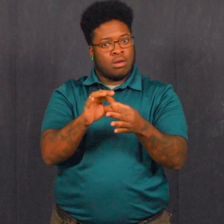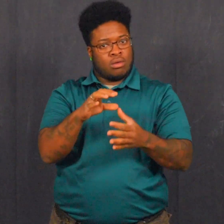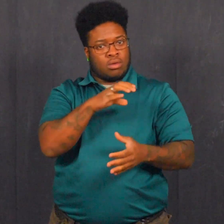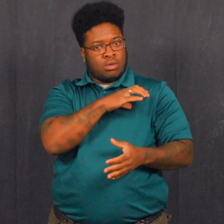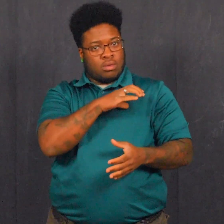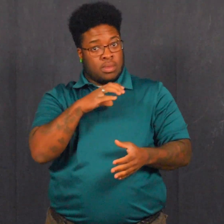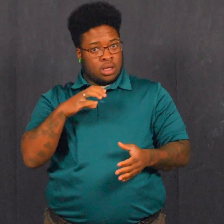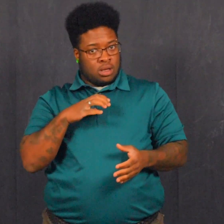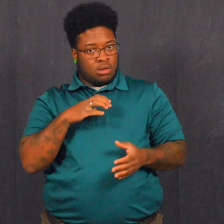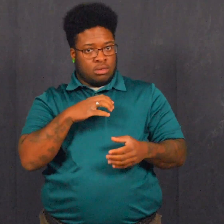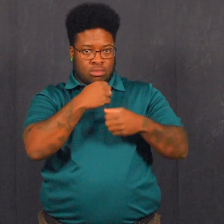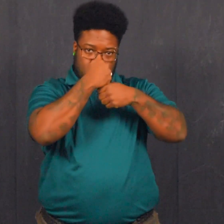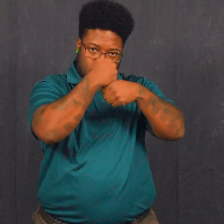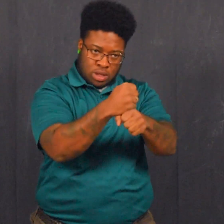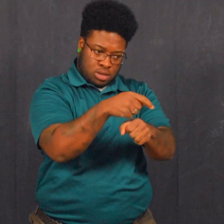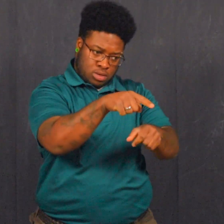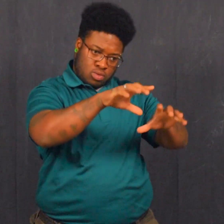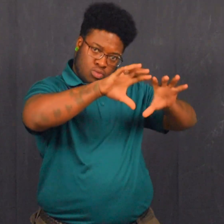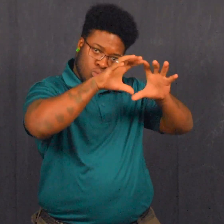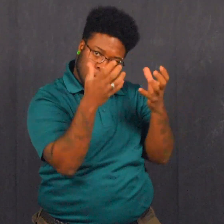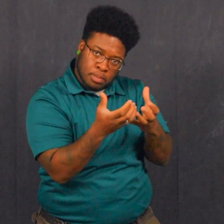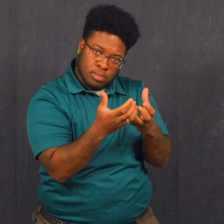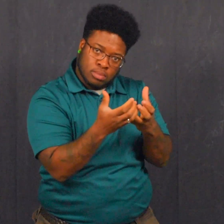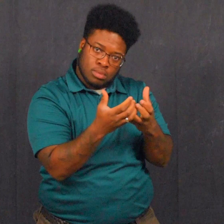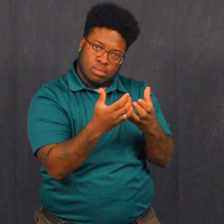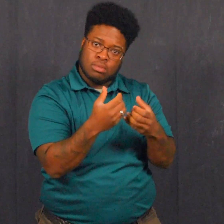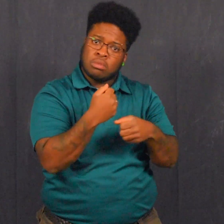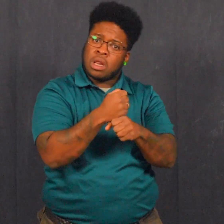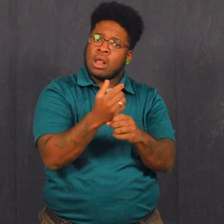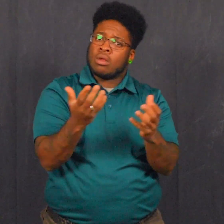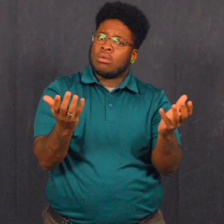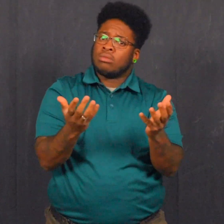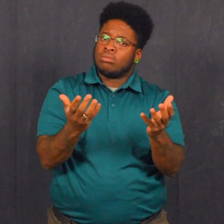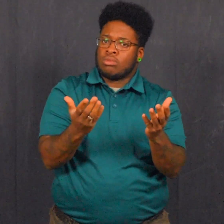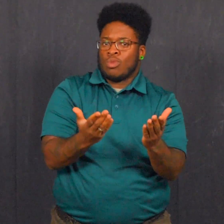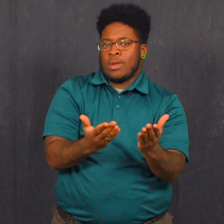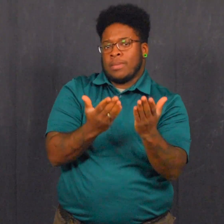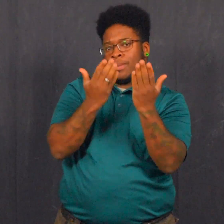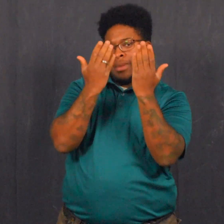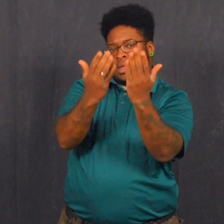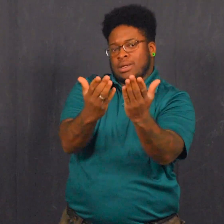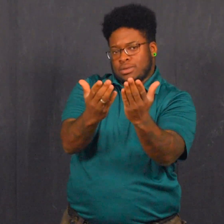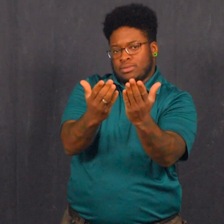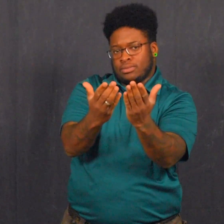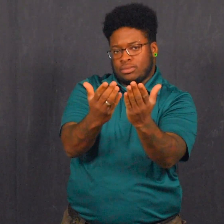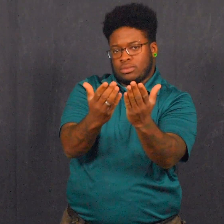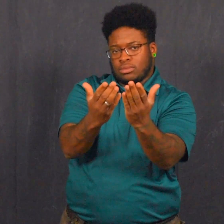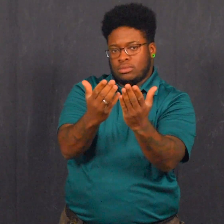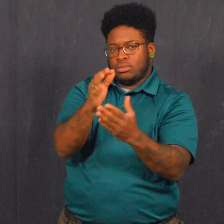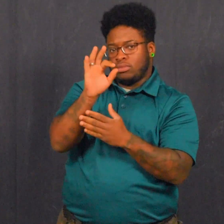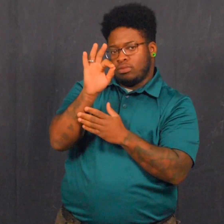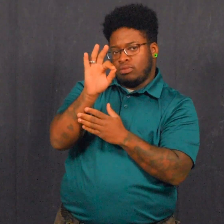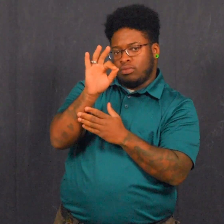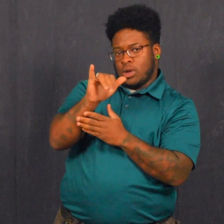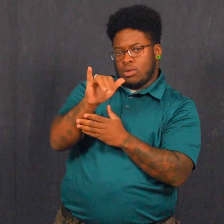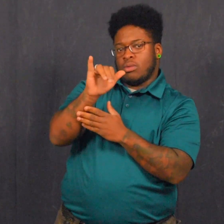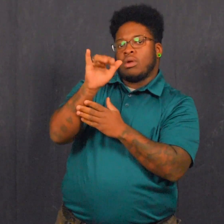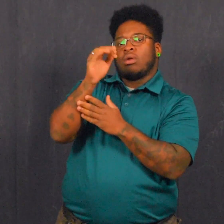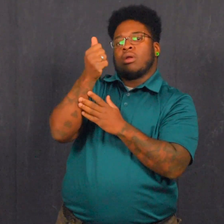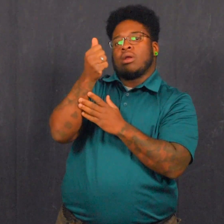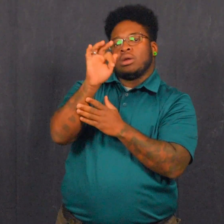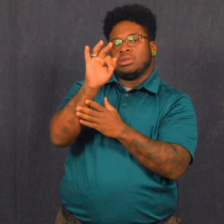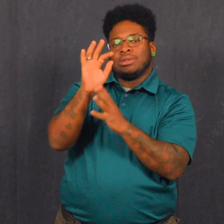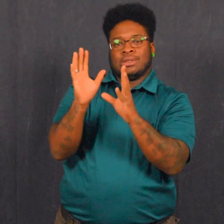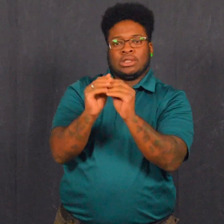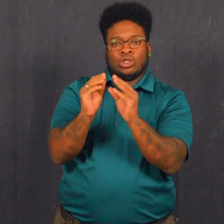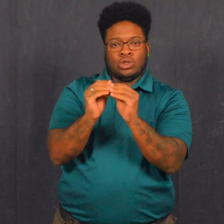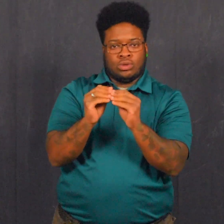to create the group that will make recommendations for the FY19 session.